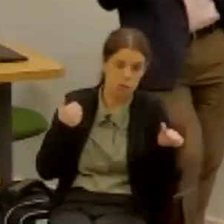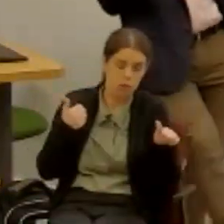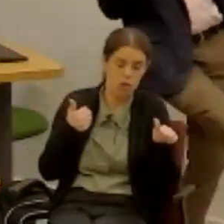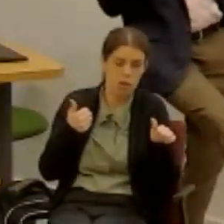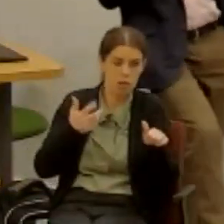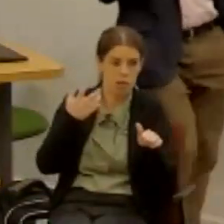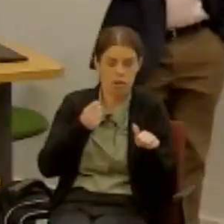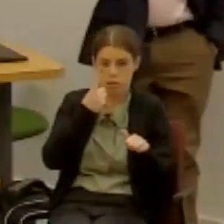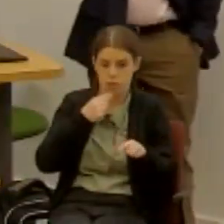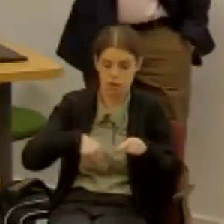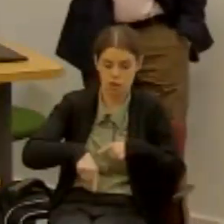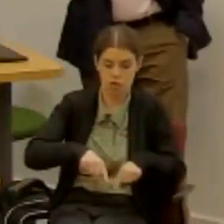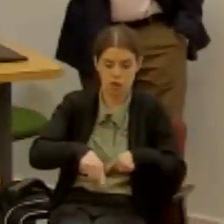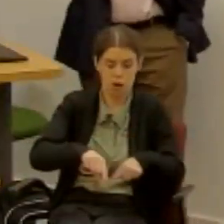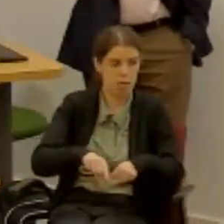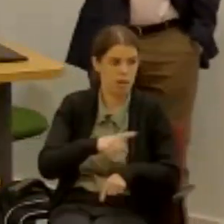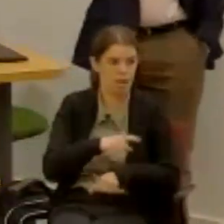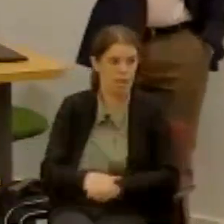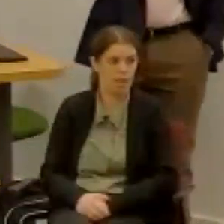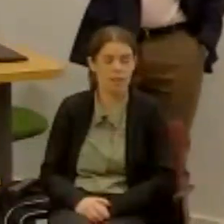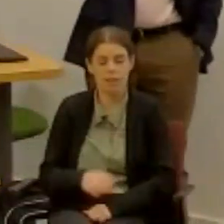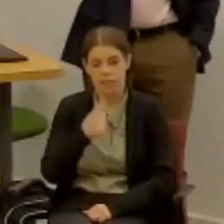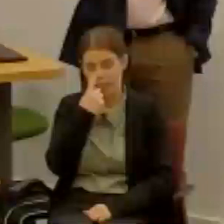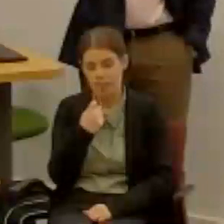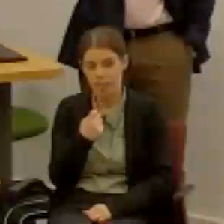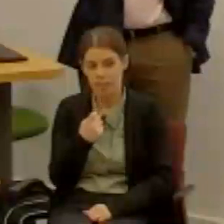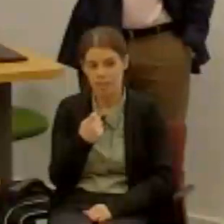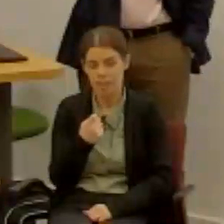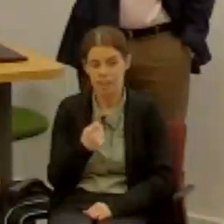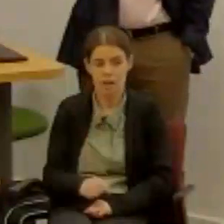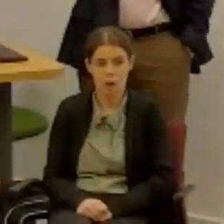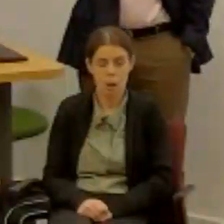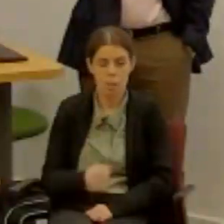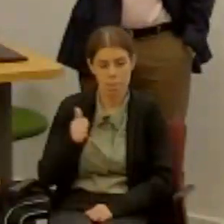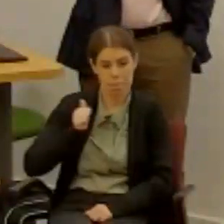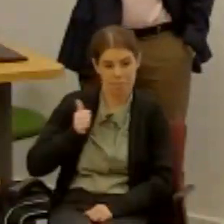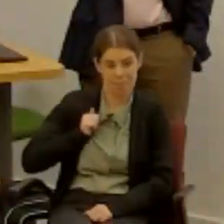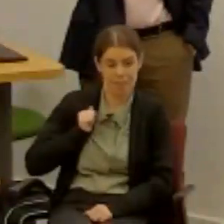You can triple them along the ground, and we'd expect the we expect the risk to really